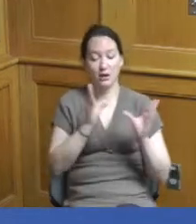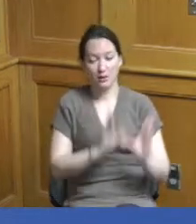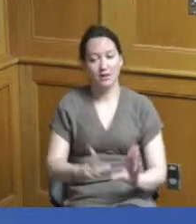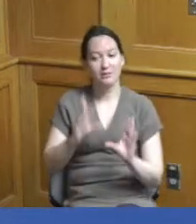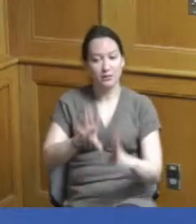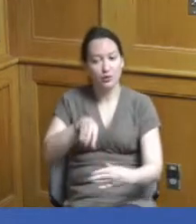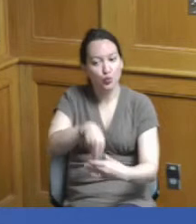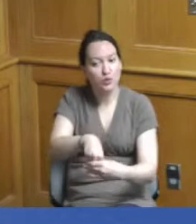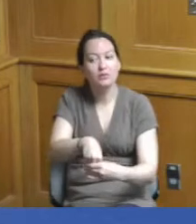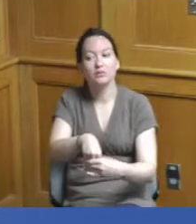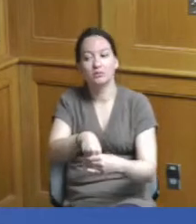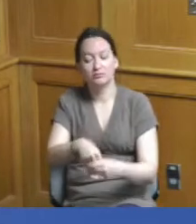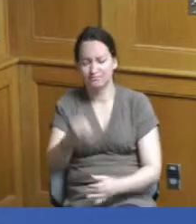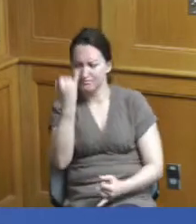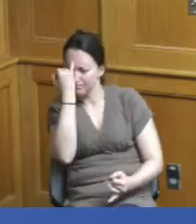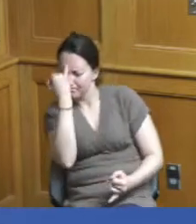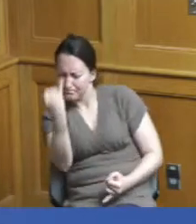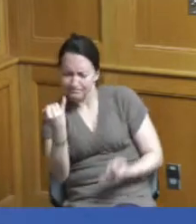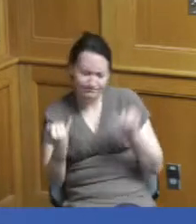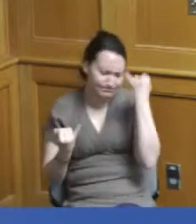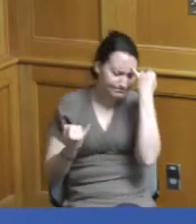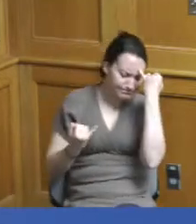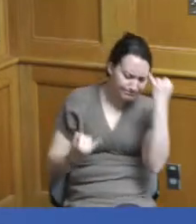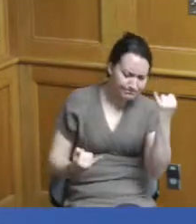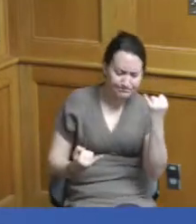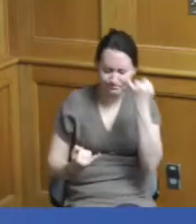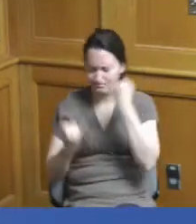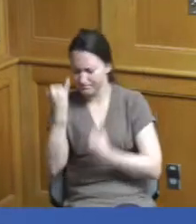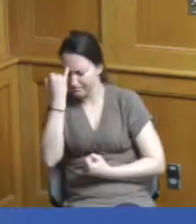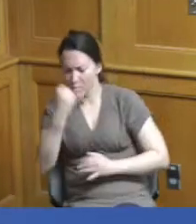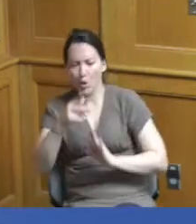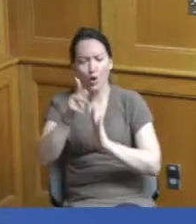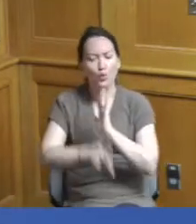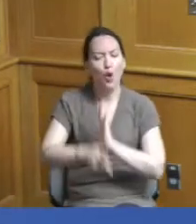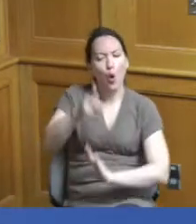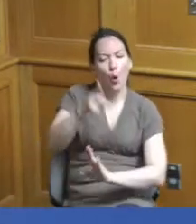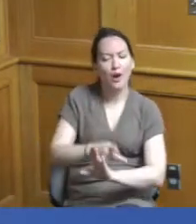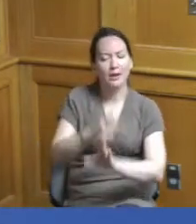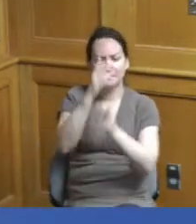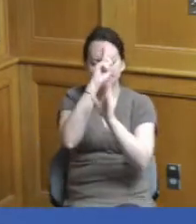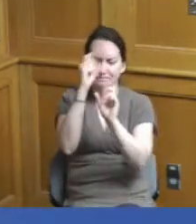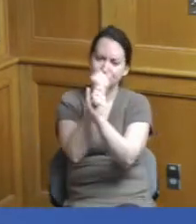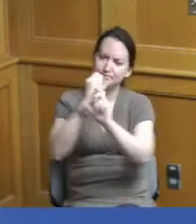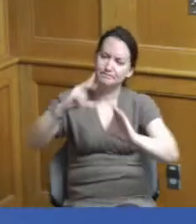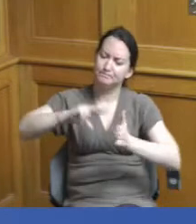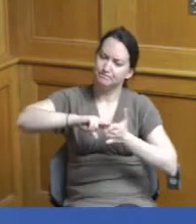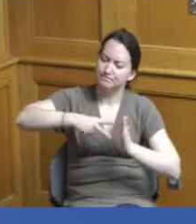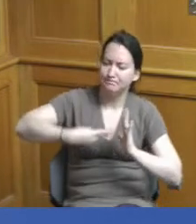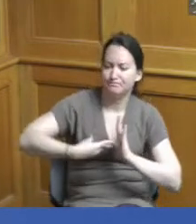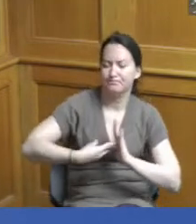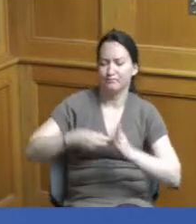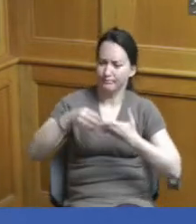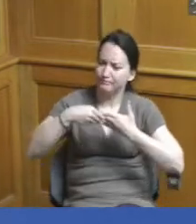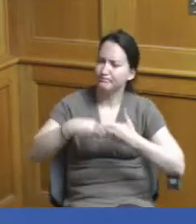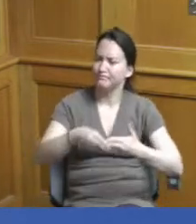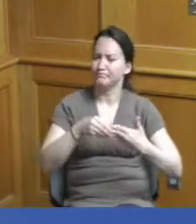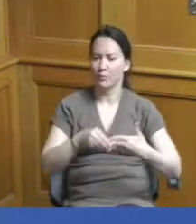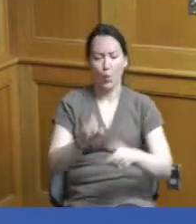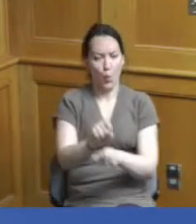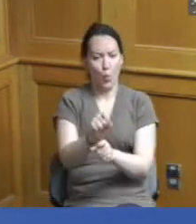include ideas just generally on program and scope and and the Dynamics of the working dynamics of